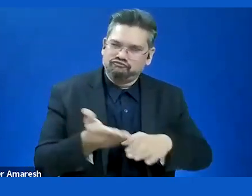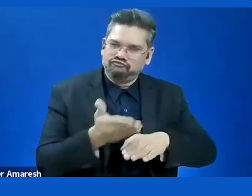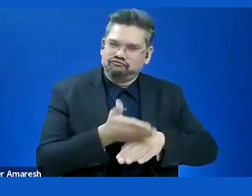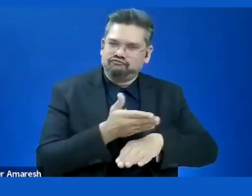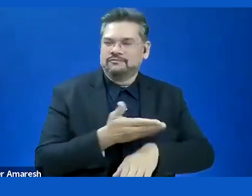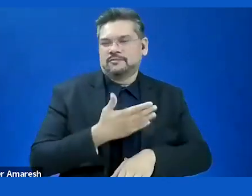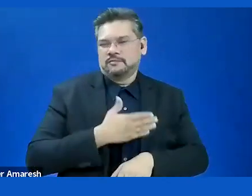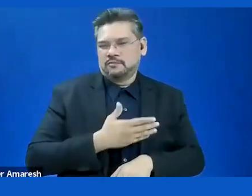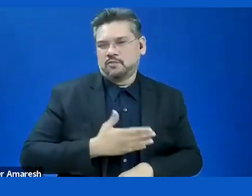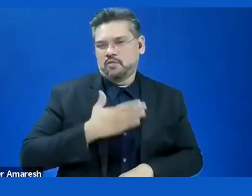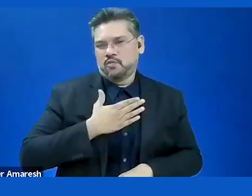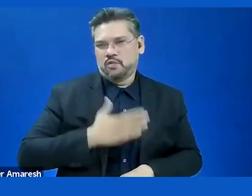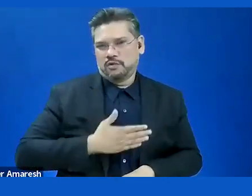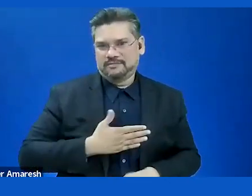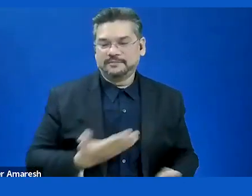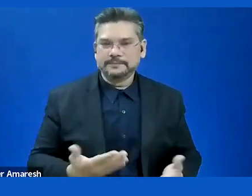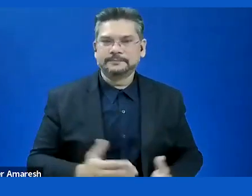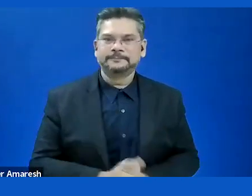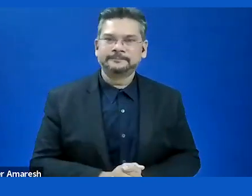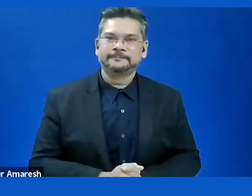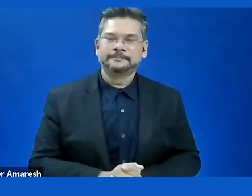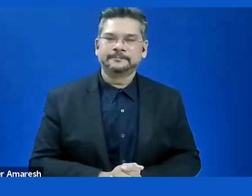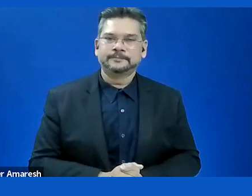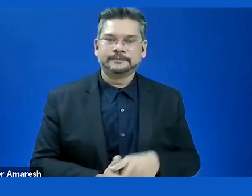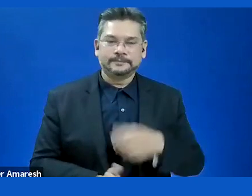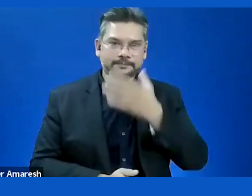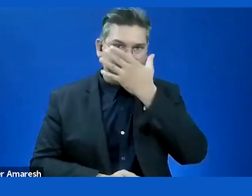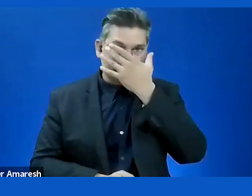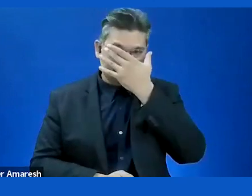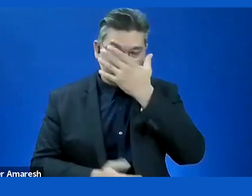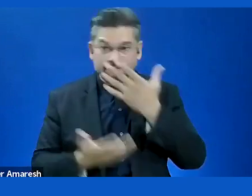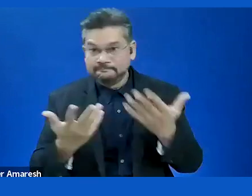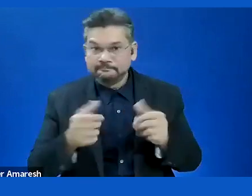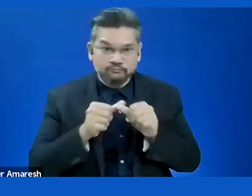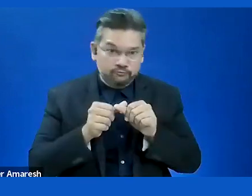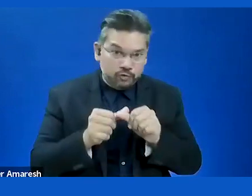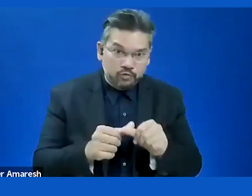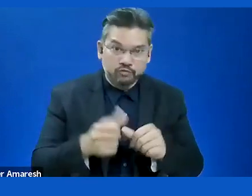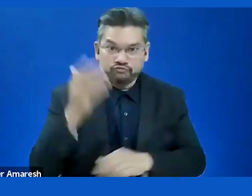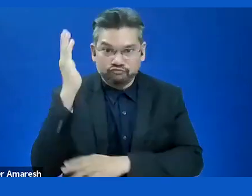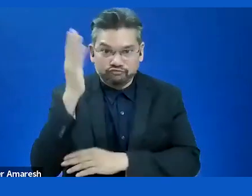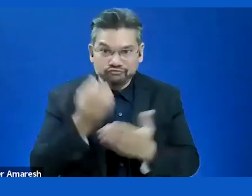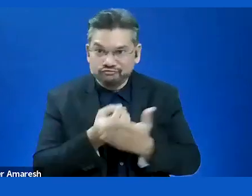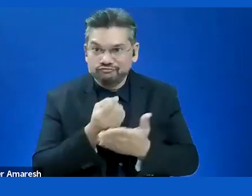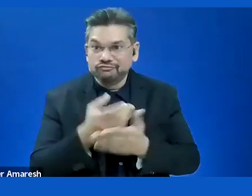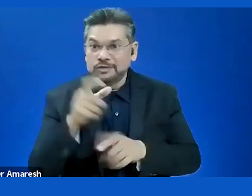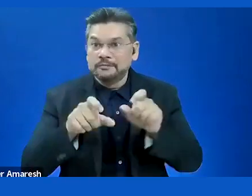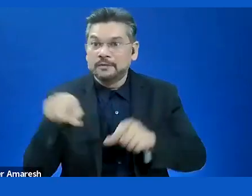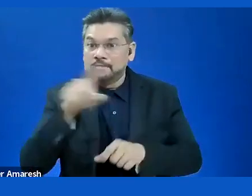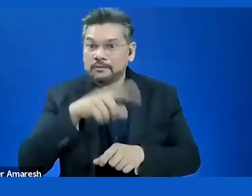It if it is moving on, there is questions in the chat I am happy to respond later.